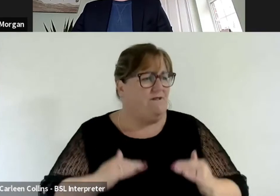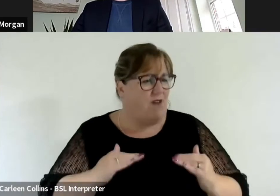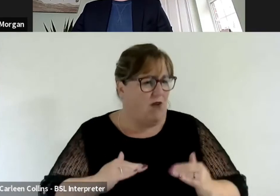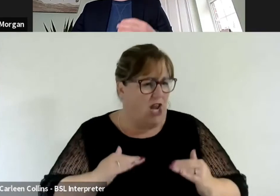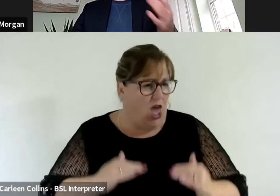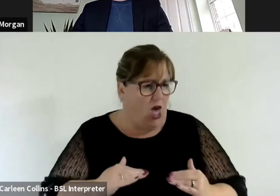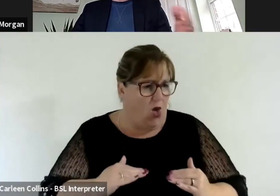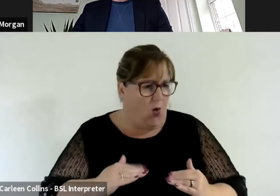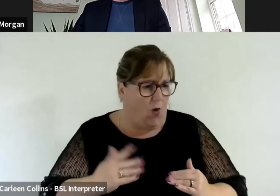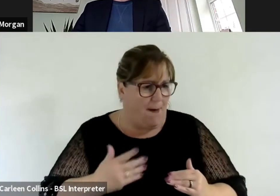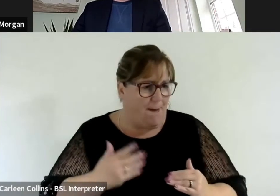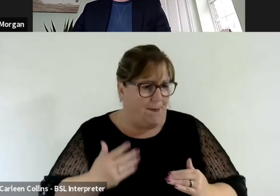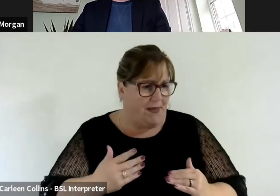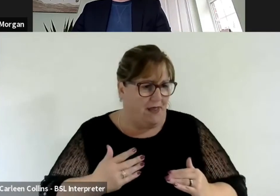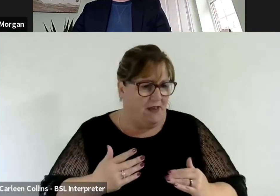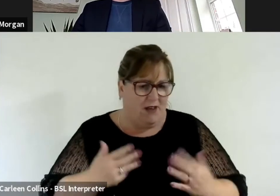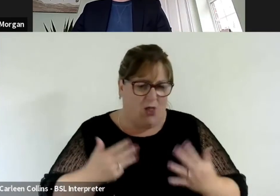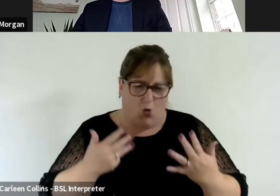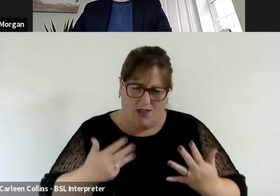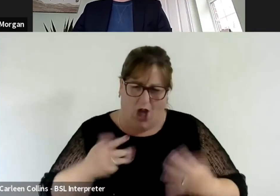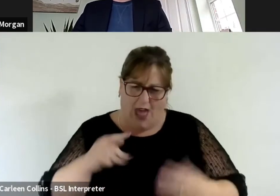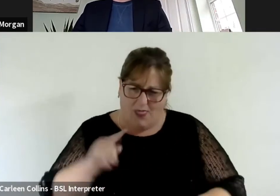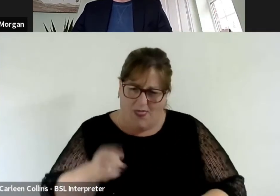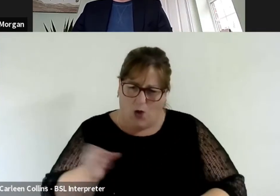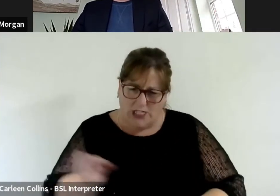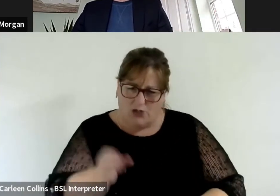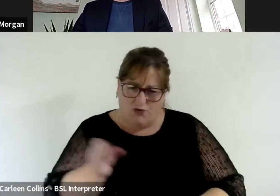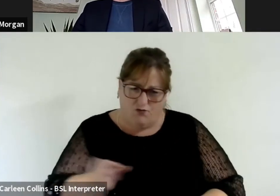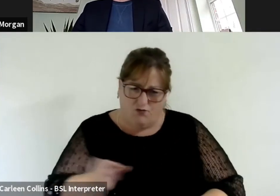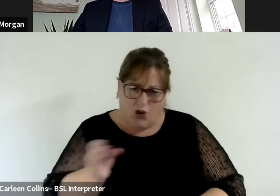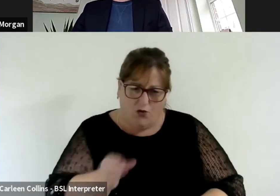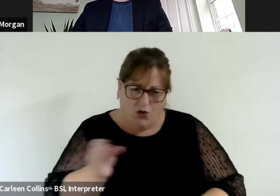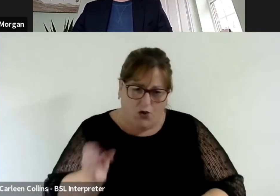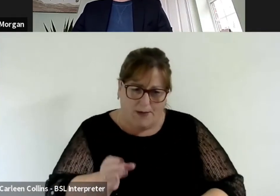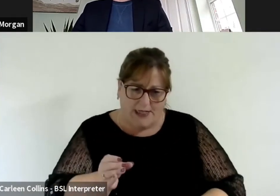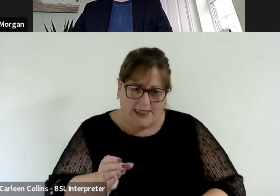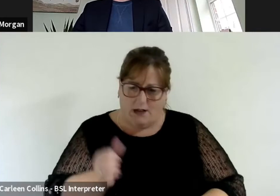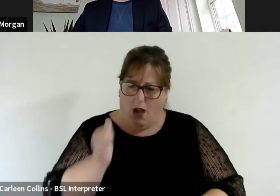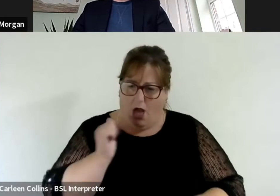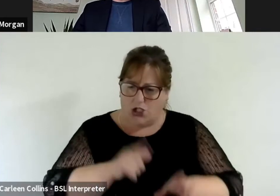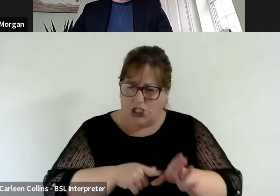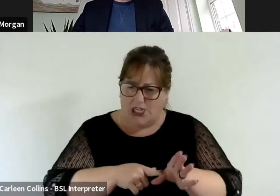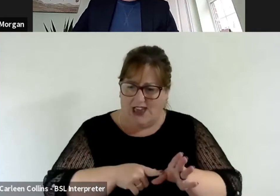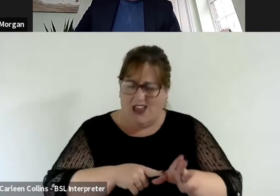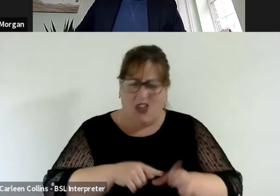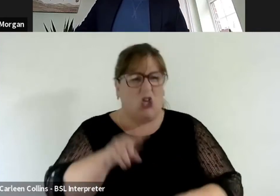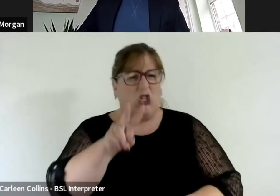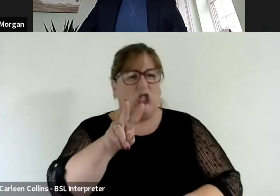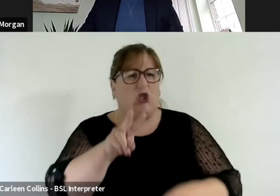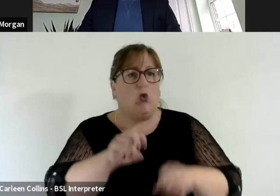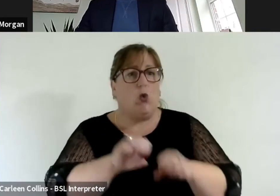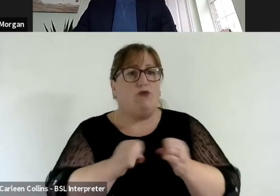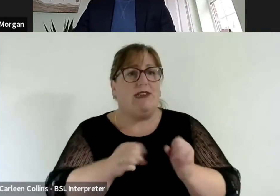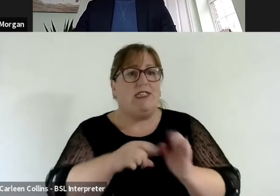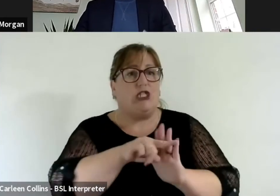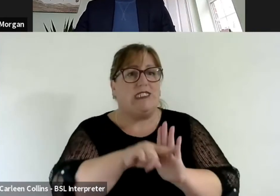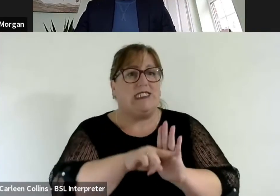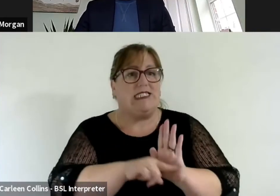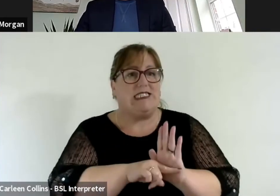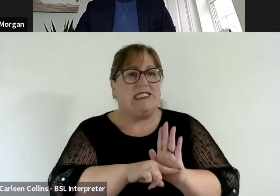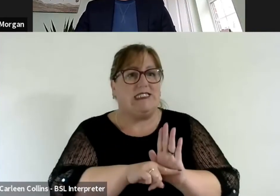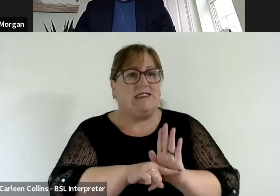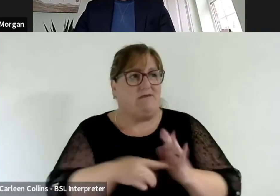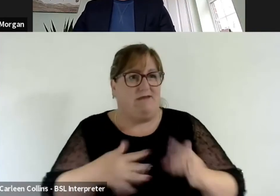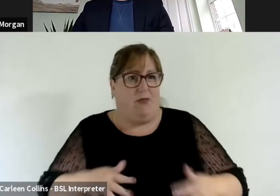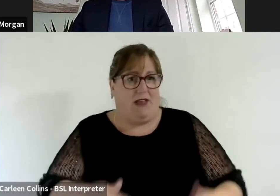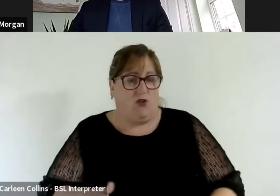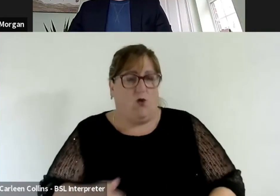For us, it's very, very low.